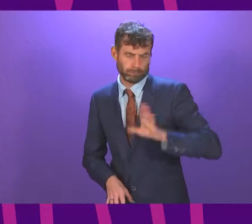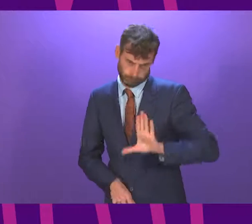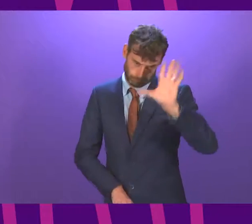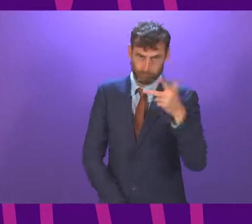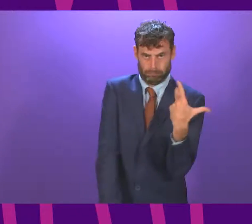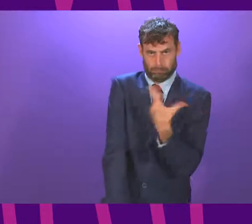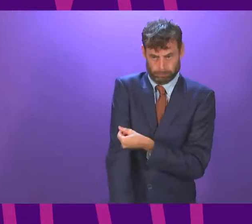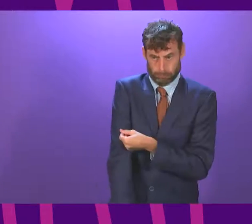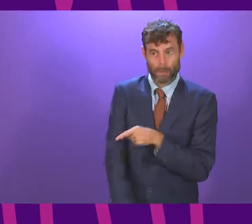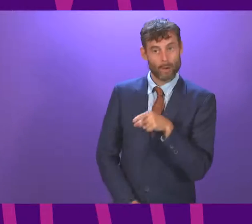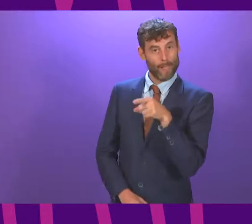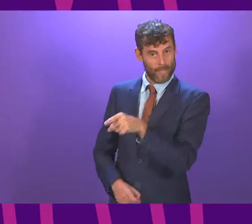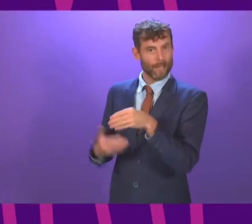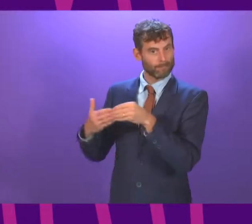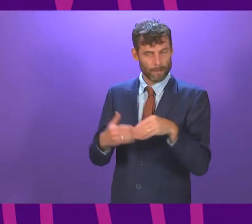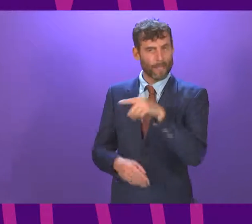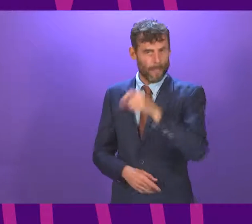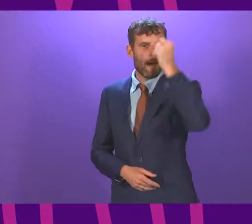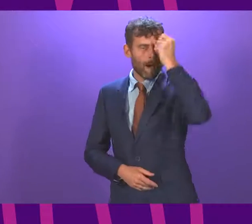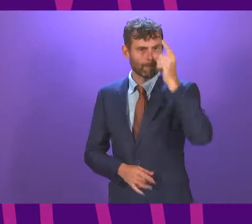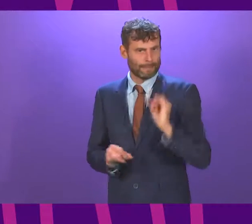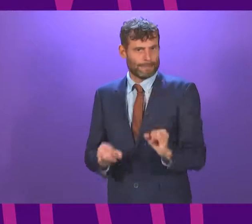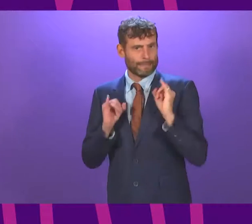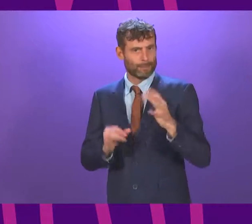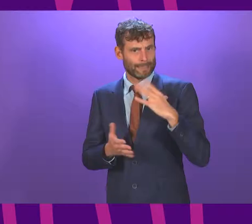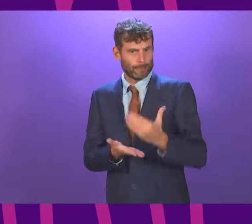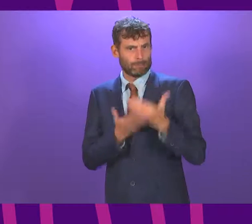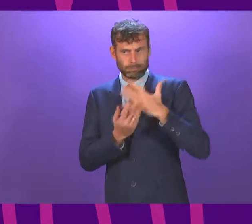that they are taking Covid very seriously. I commend them for that.